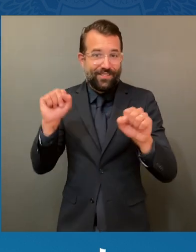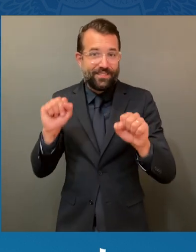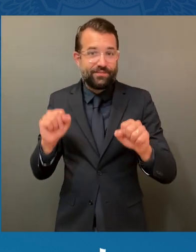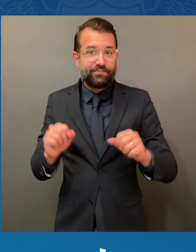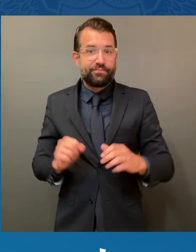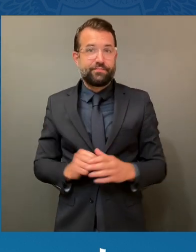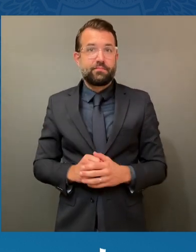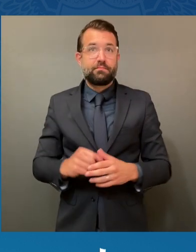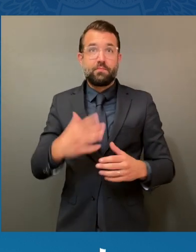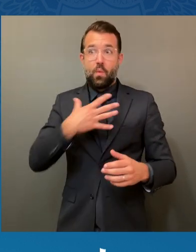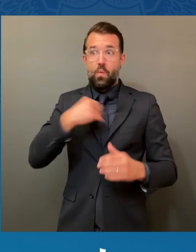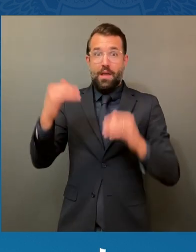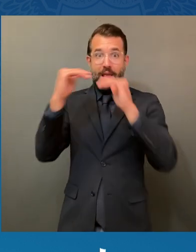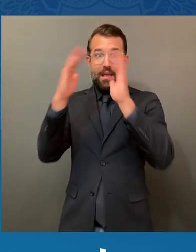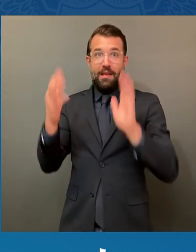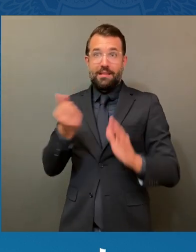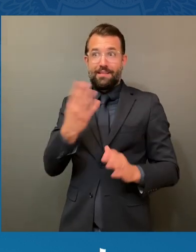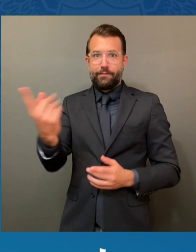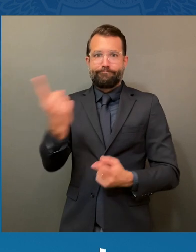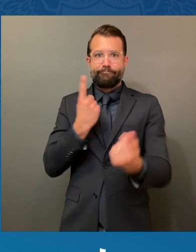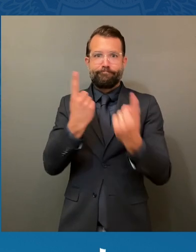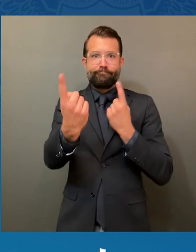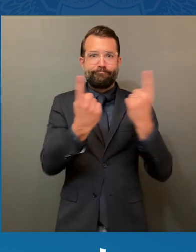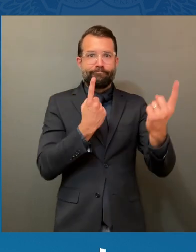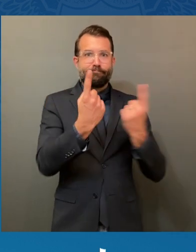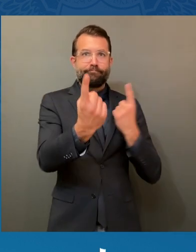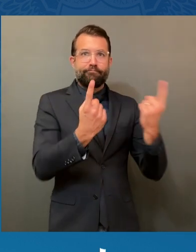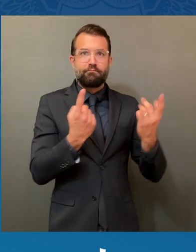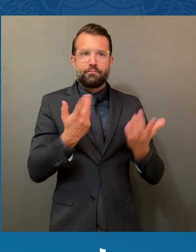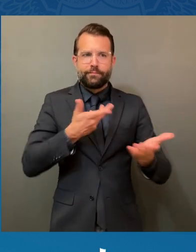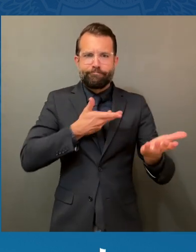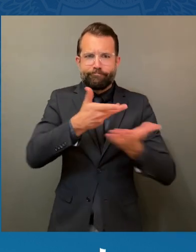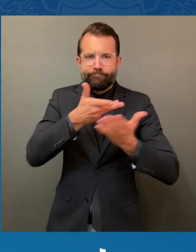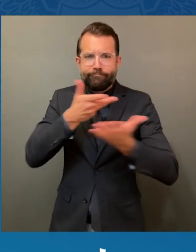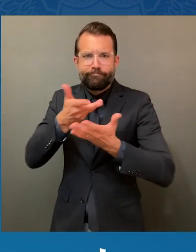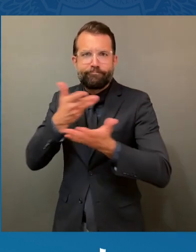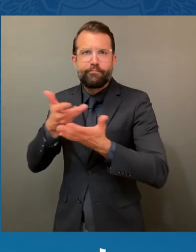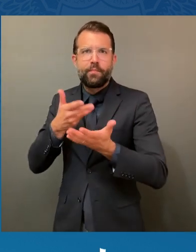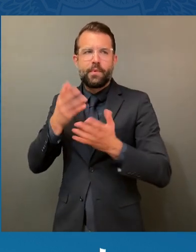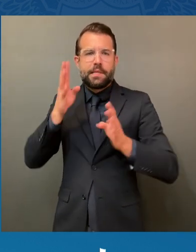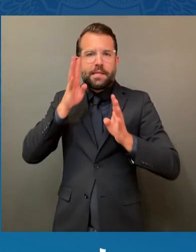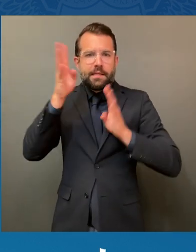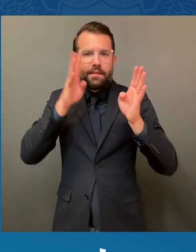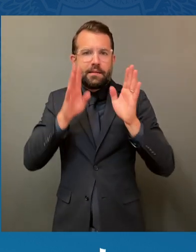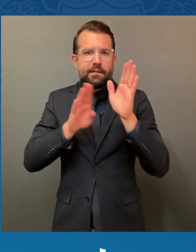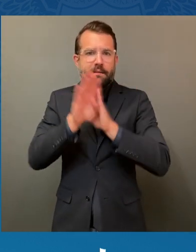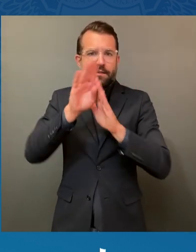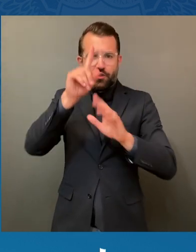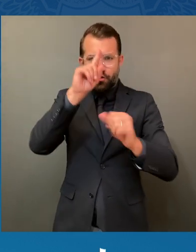and we discussed the innovative strategies that you have used to defend women's reproductive freedom.